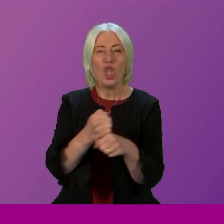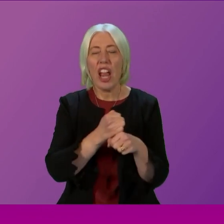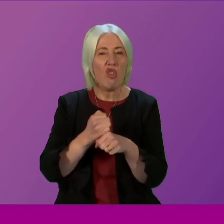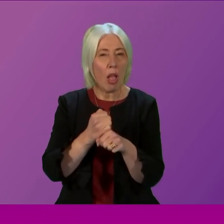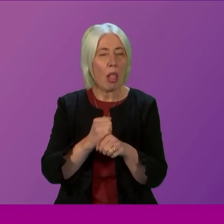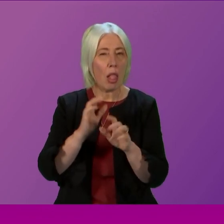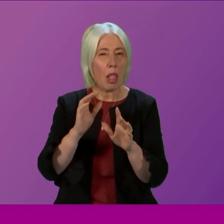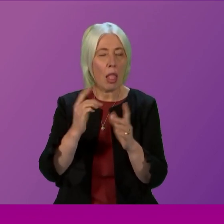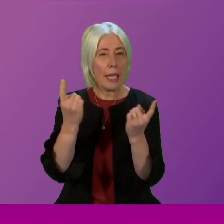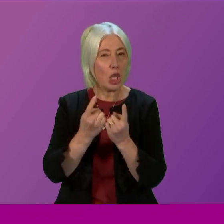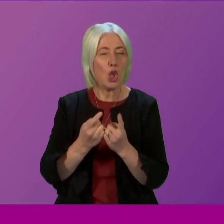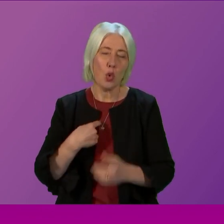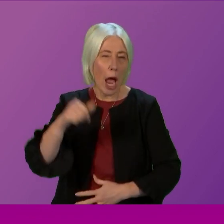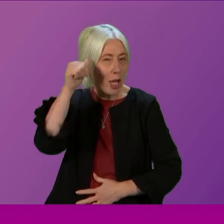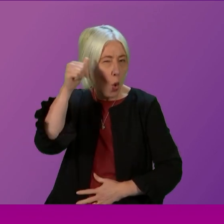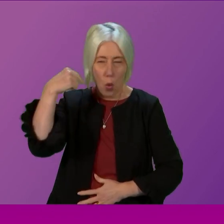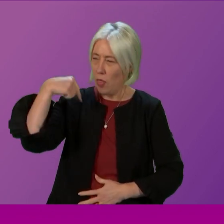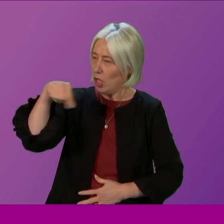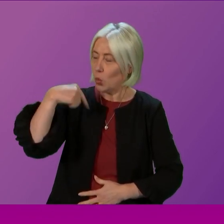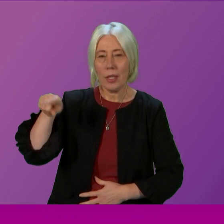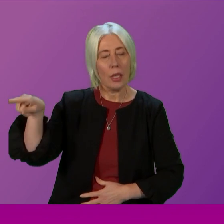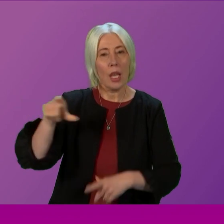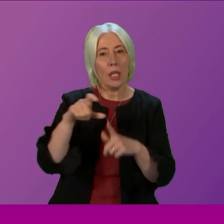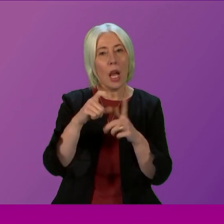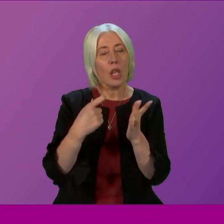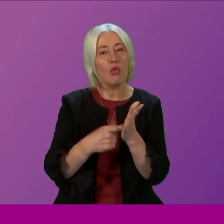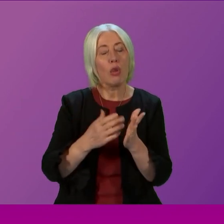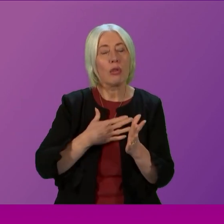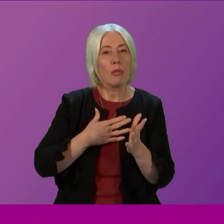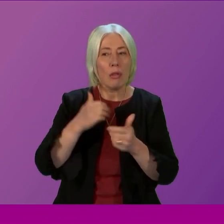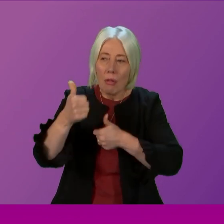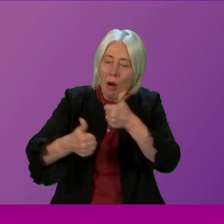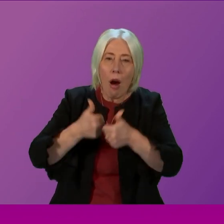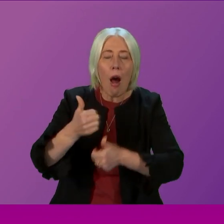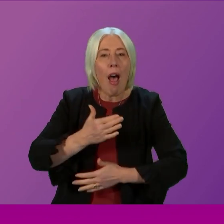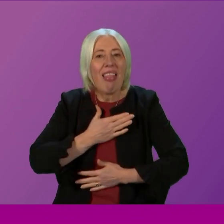I know—and we have seen this week—that Douglas Ross favours riding roughshod